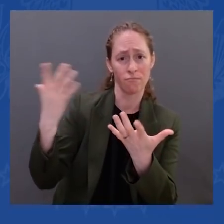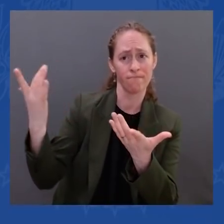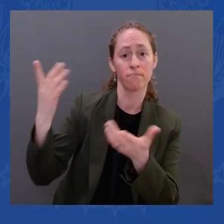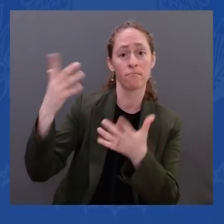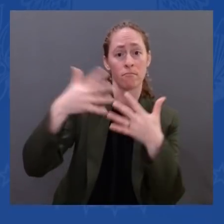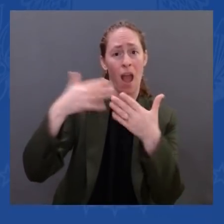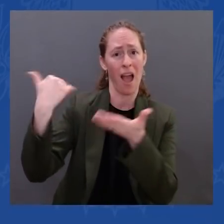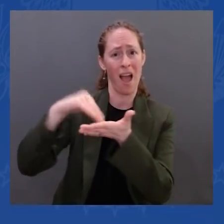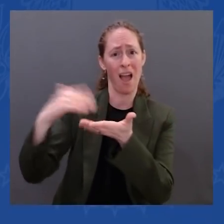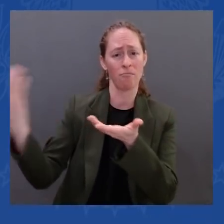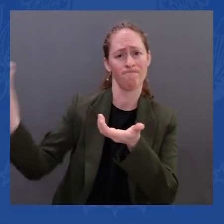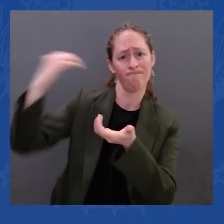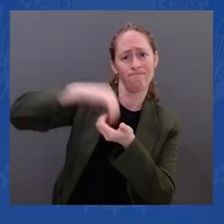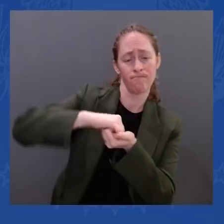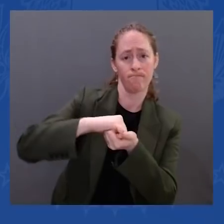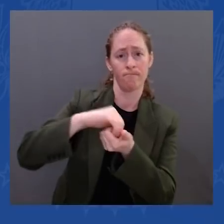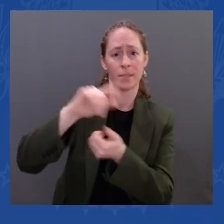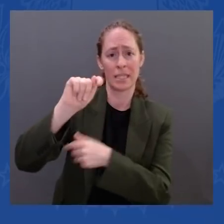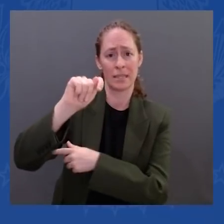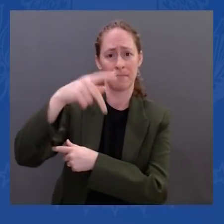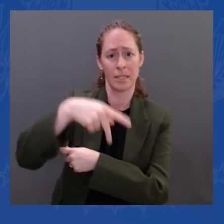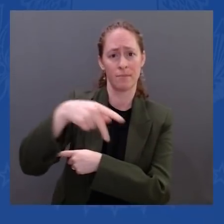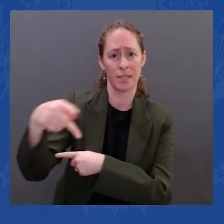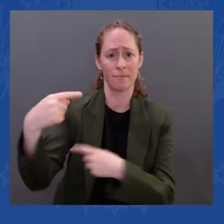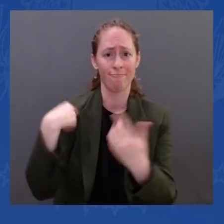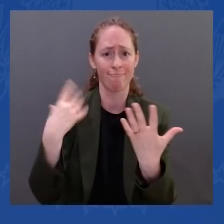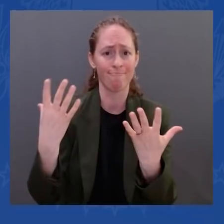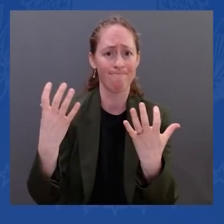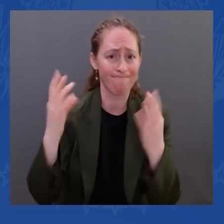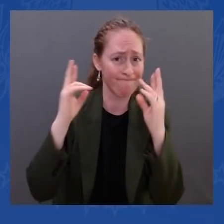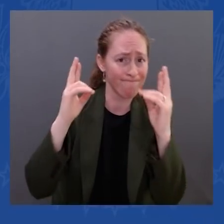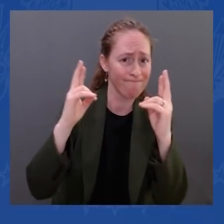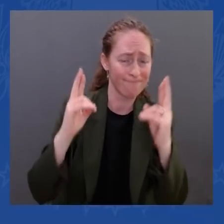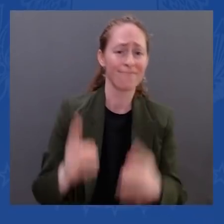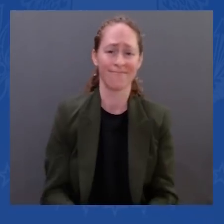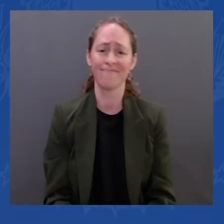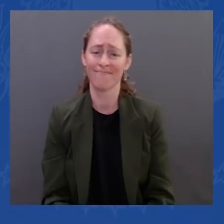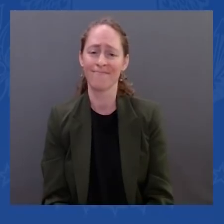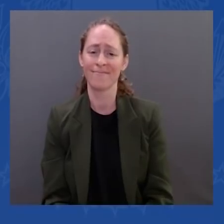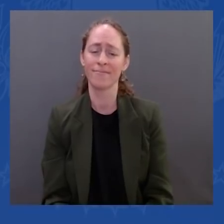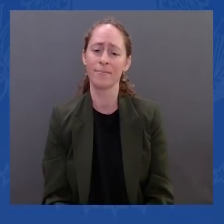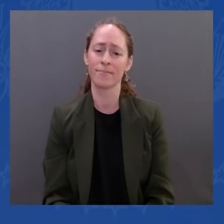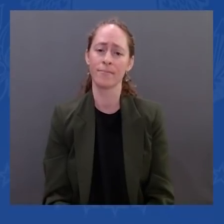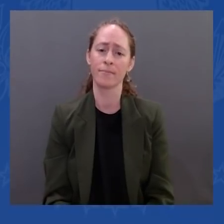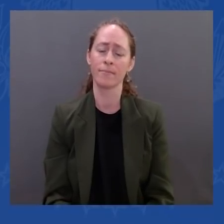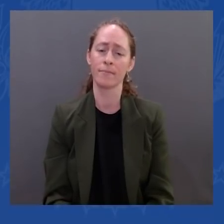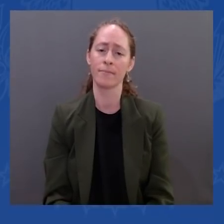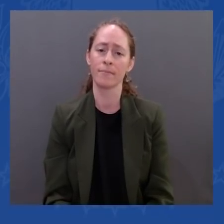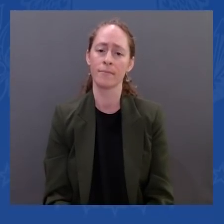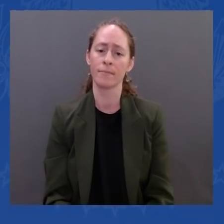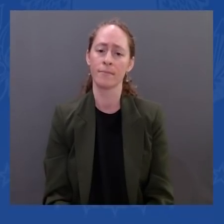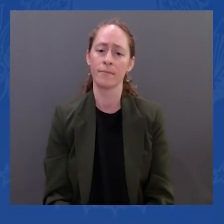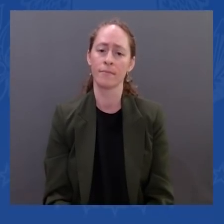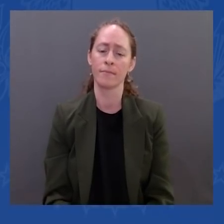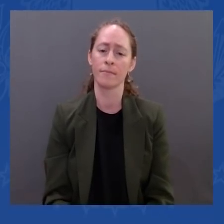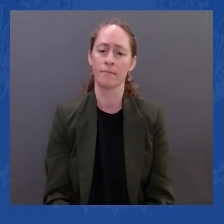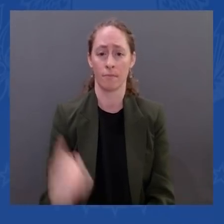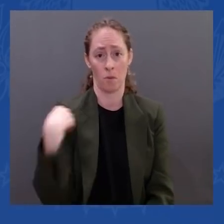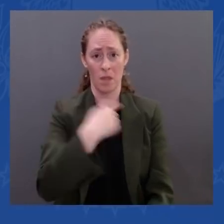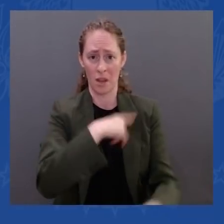and deepen Japan-U.S. economic cooperation, we agreed to hold the ministerial-level